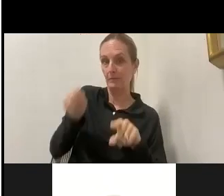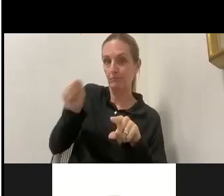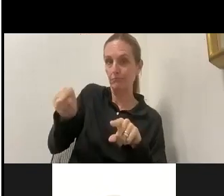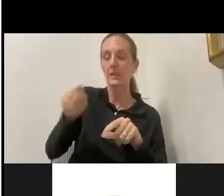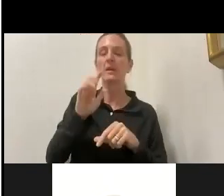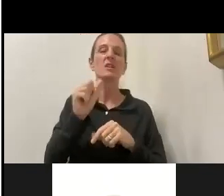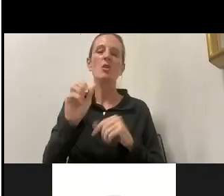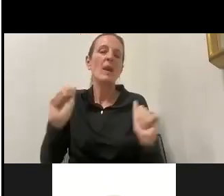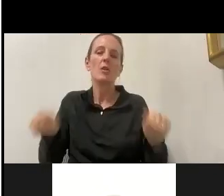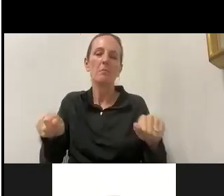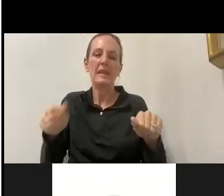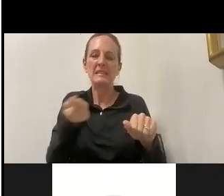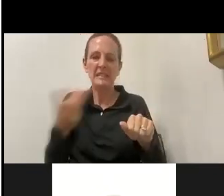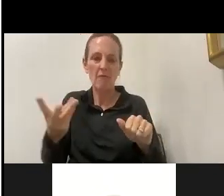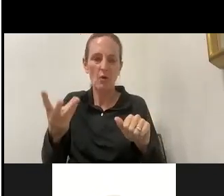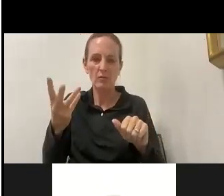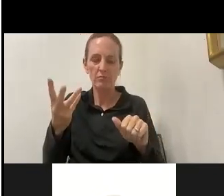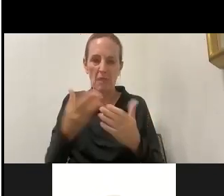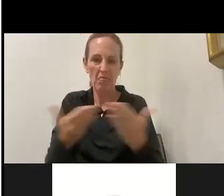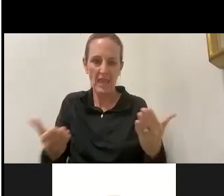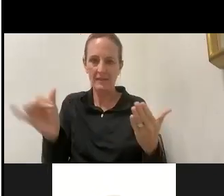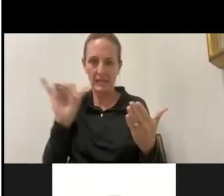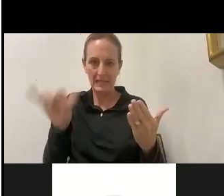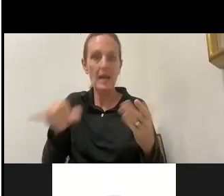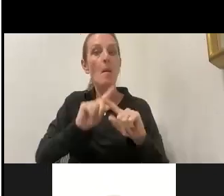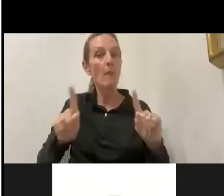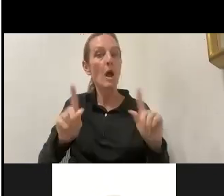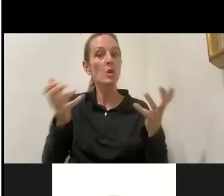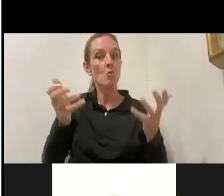that, but you want to keep those relatively simple and not overcomplicate your project.